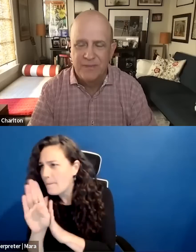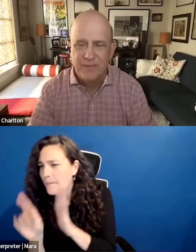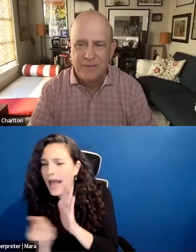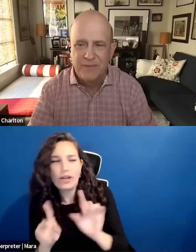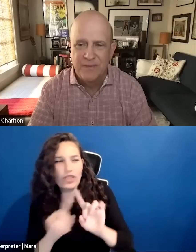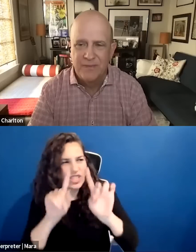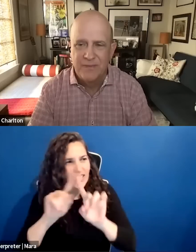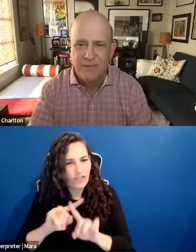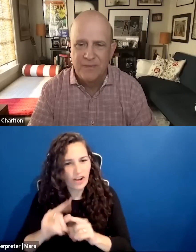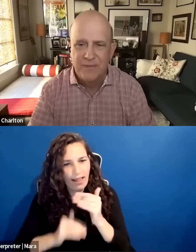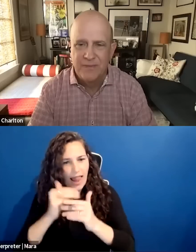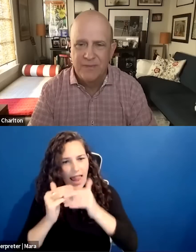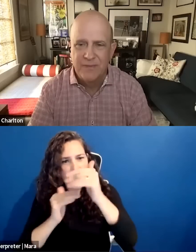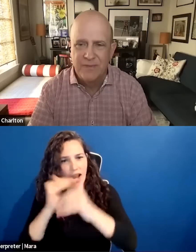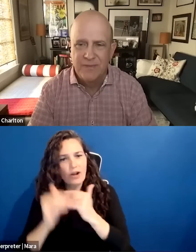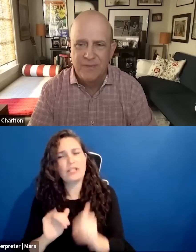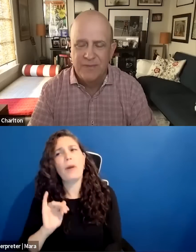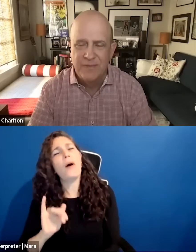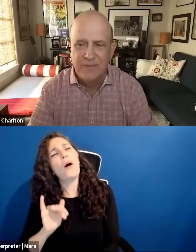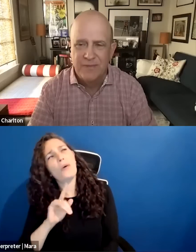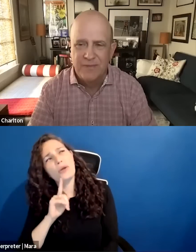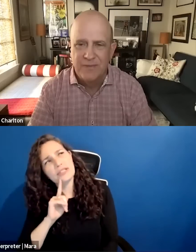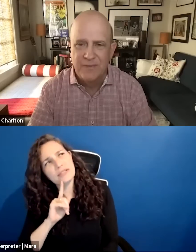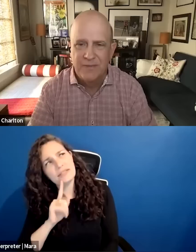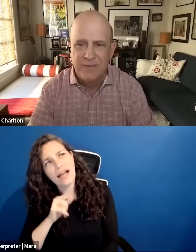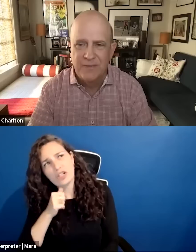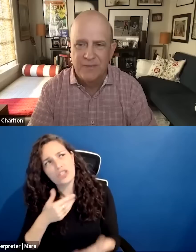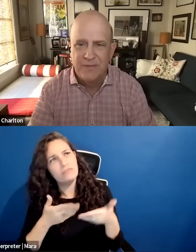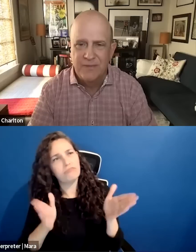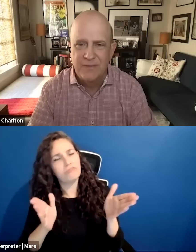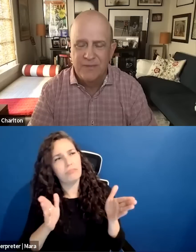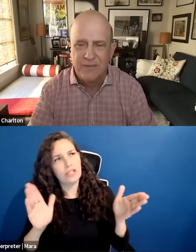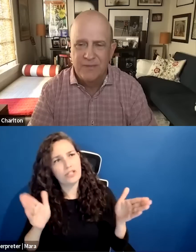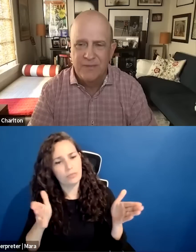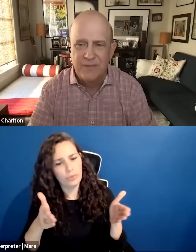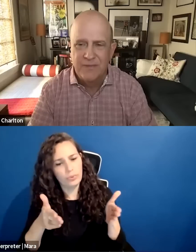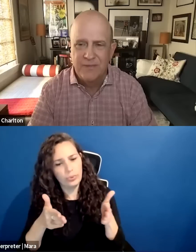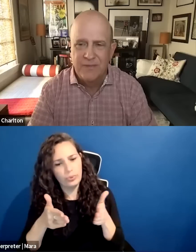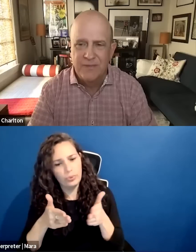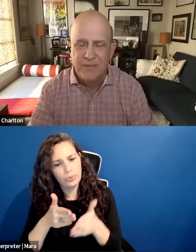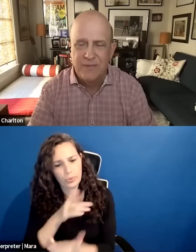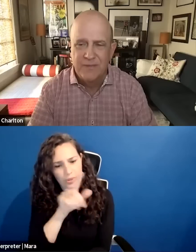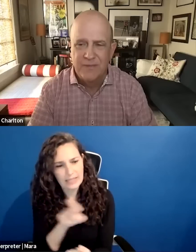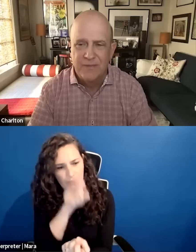"oh, there's actually, that specificity actually gave me more opportunity.